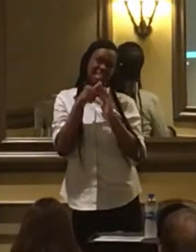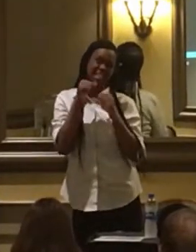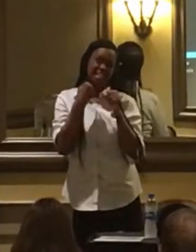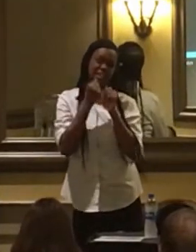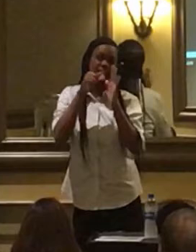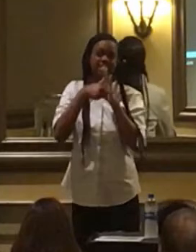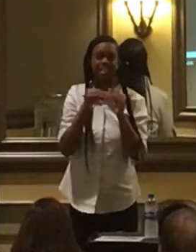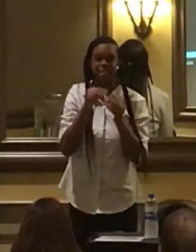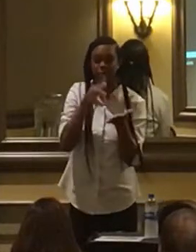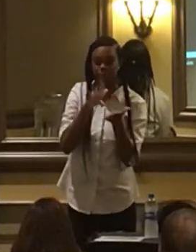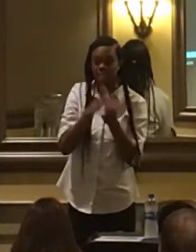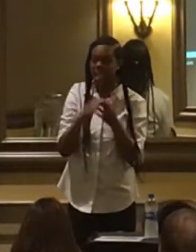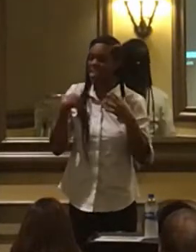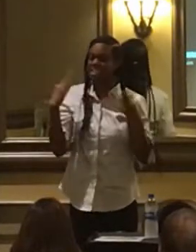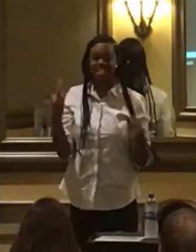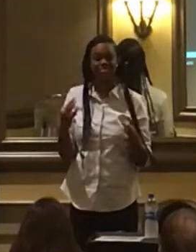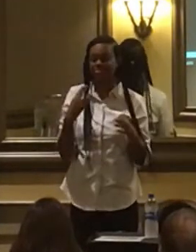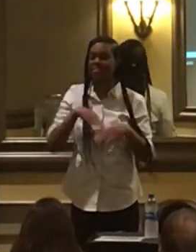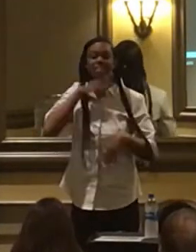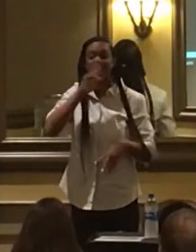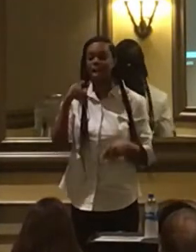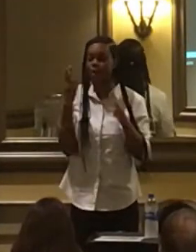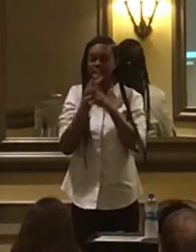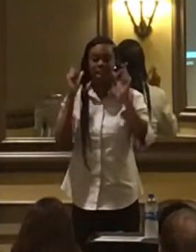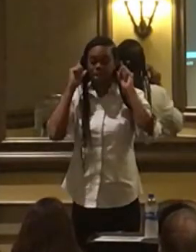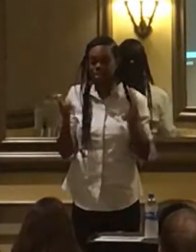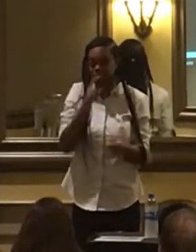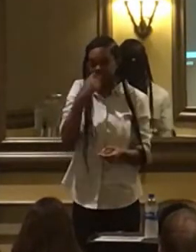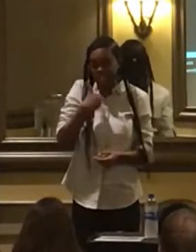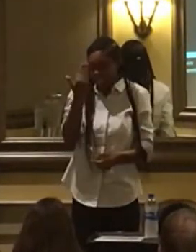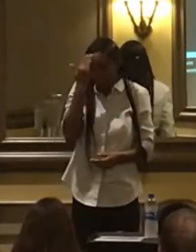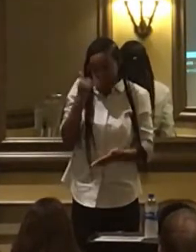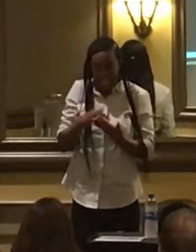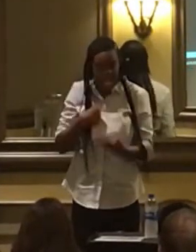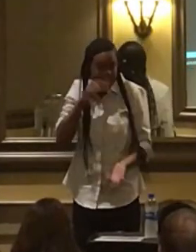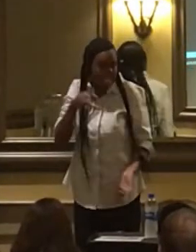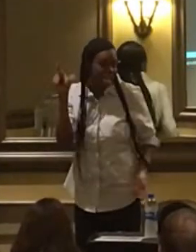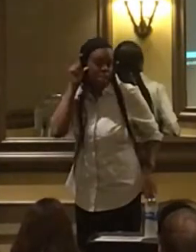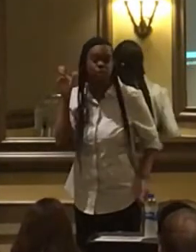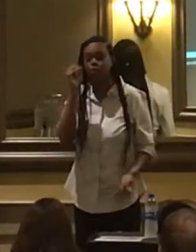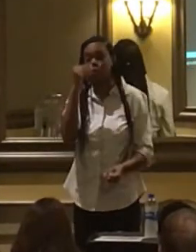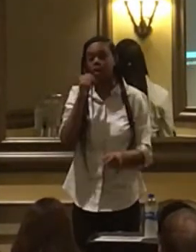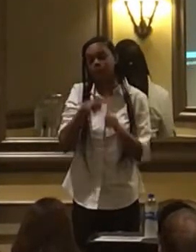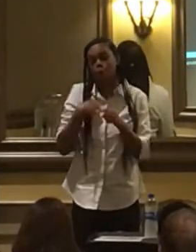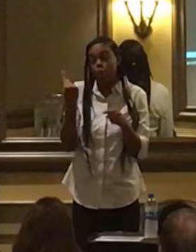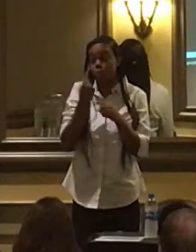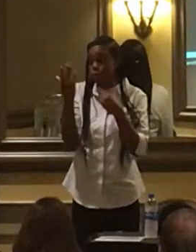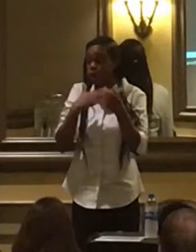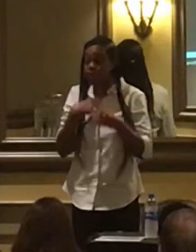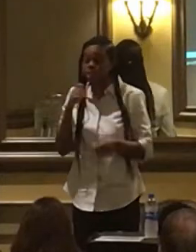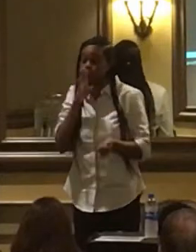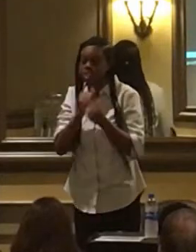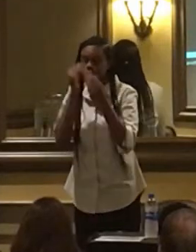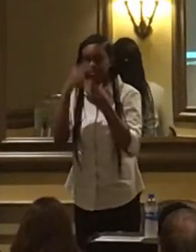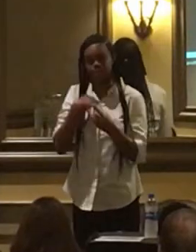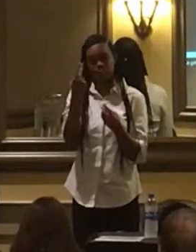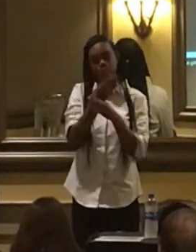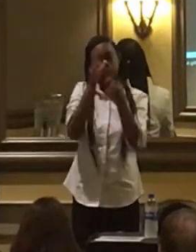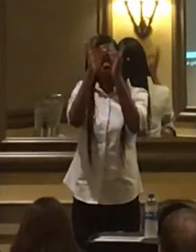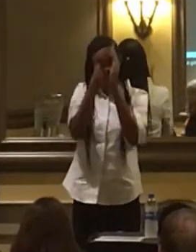So I turned the batteries off and then a few years later ago I decided I was not going to use them because they don't work for me.